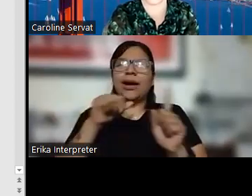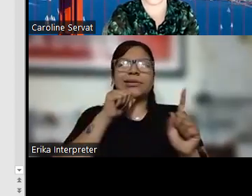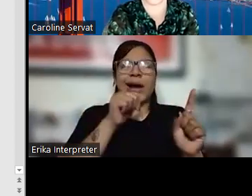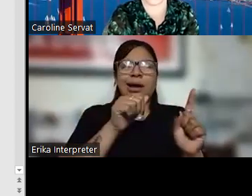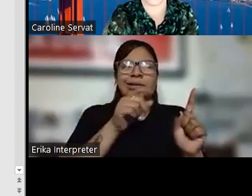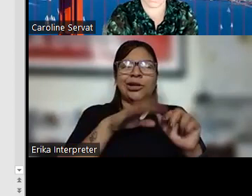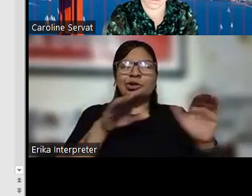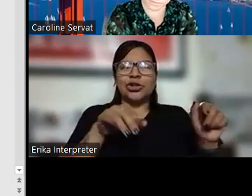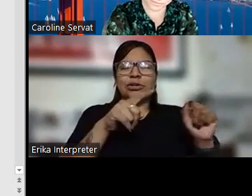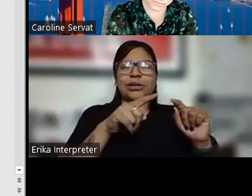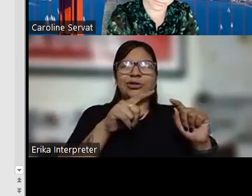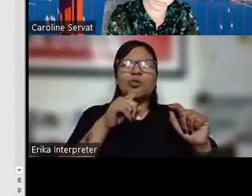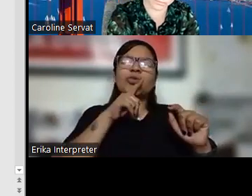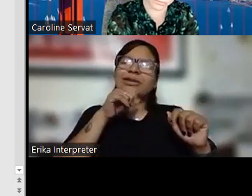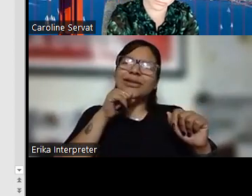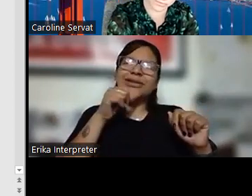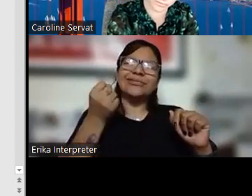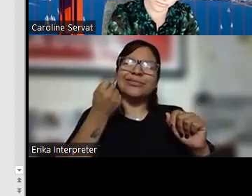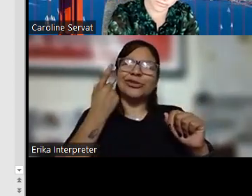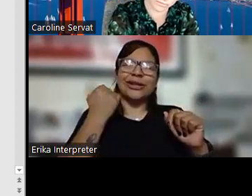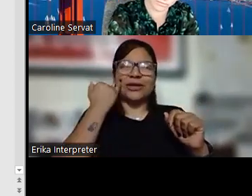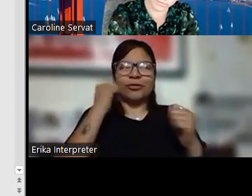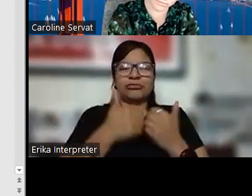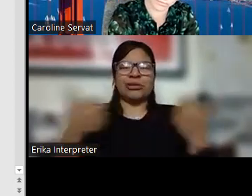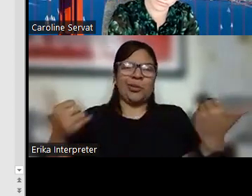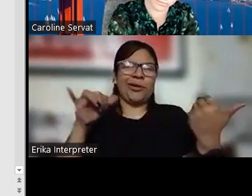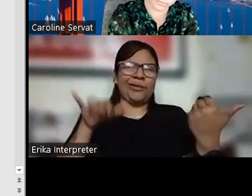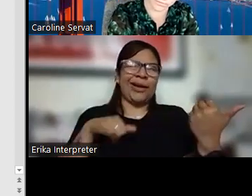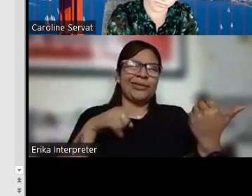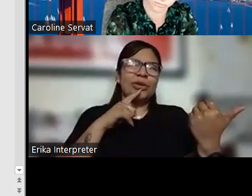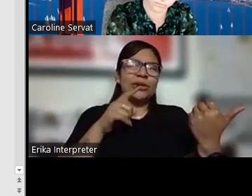know I'm going to Advocate later on that one of the elements of this plan be some training uh